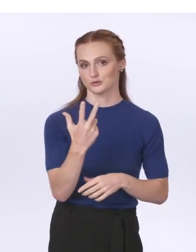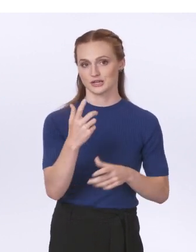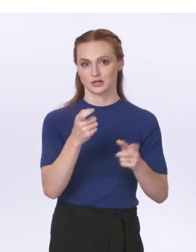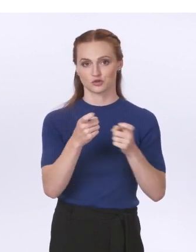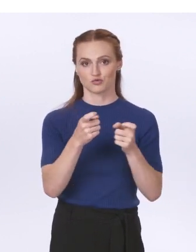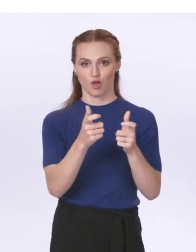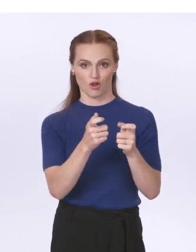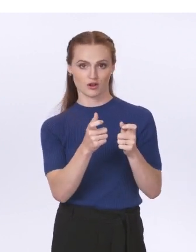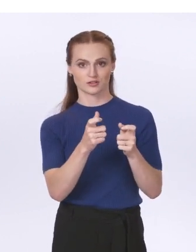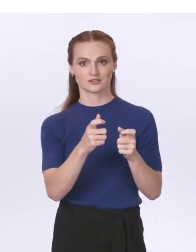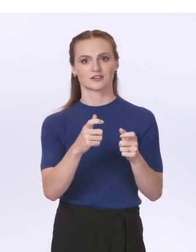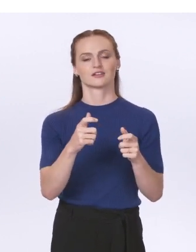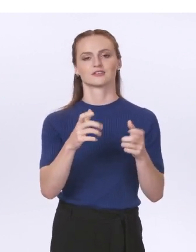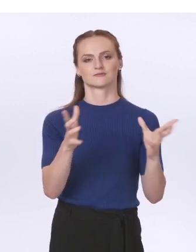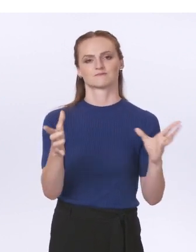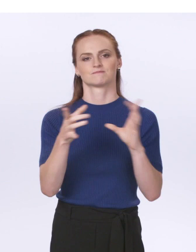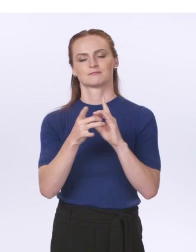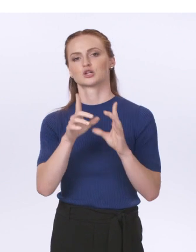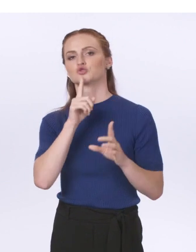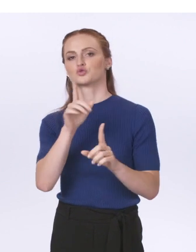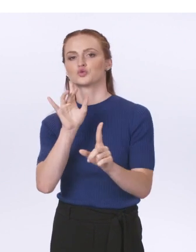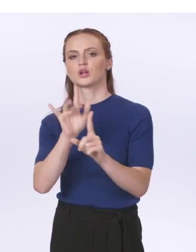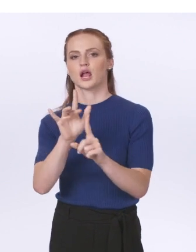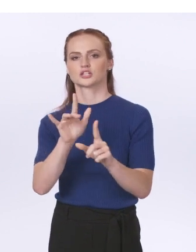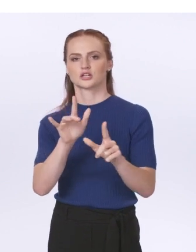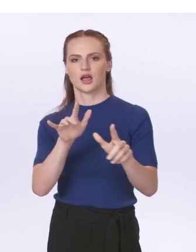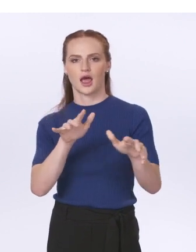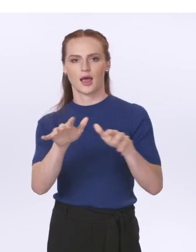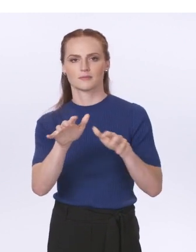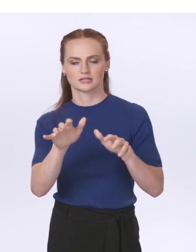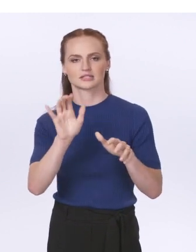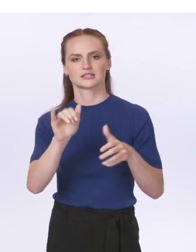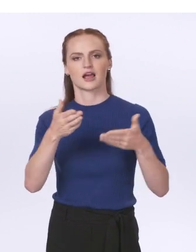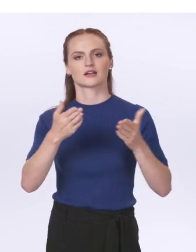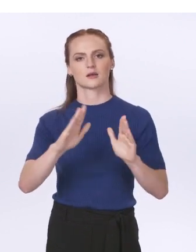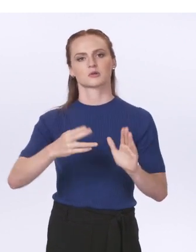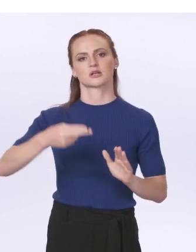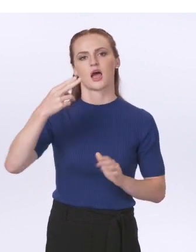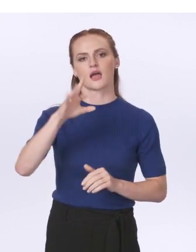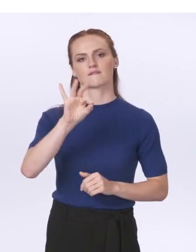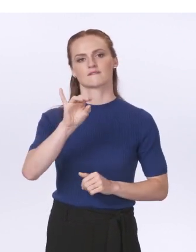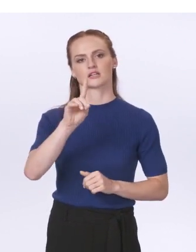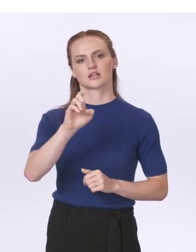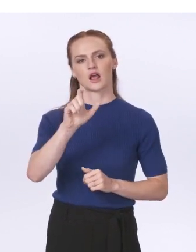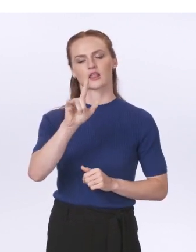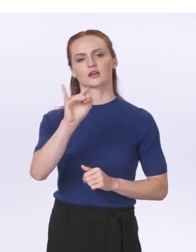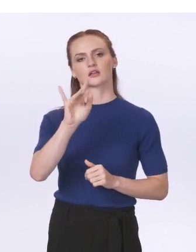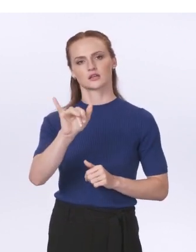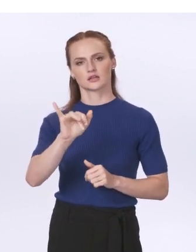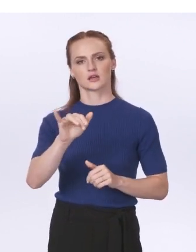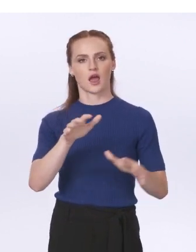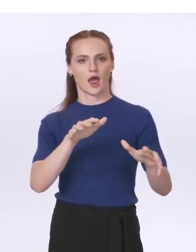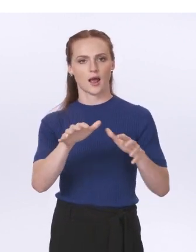come with TruTouch haptics that enable high-fidelity haptic experiences with their new wideband motors.